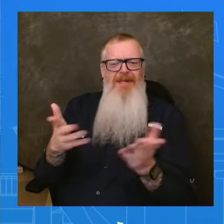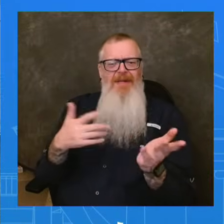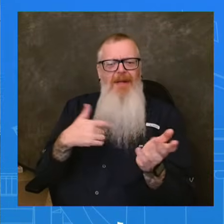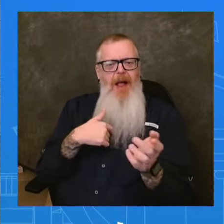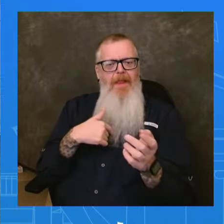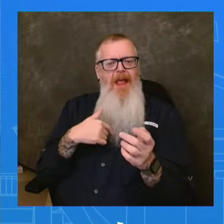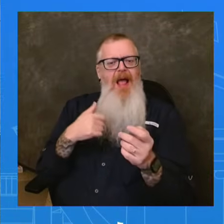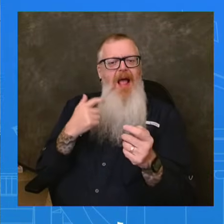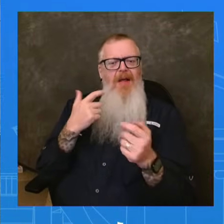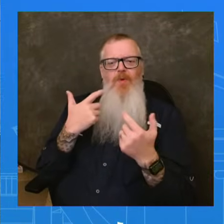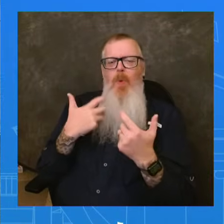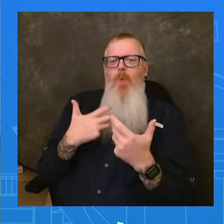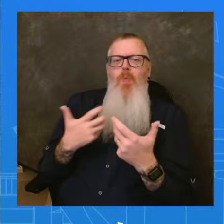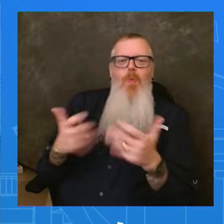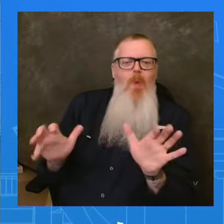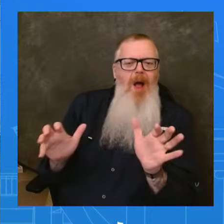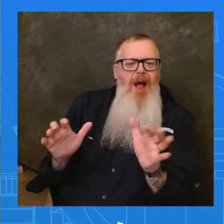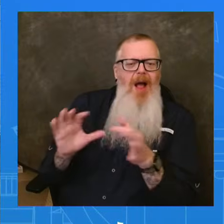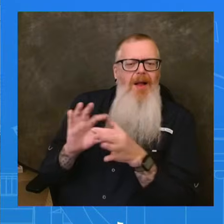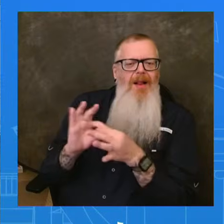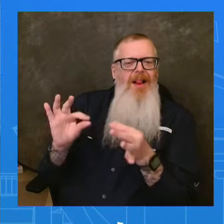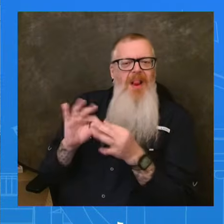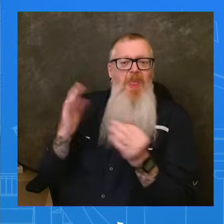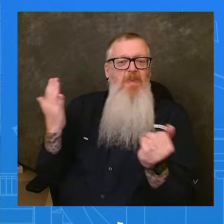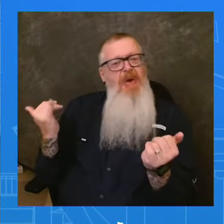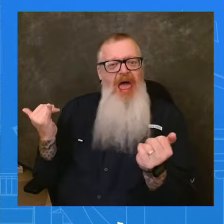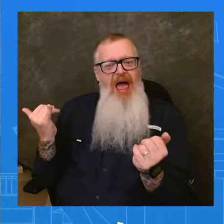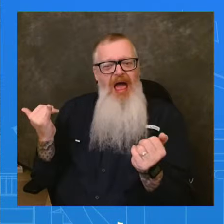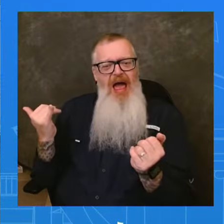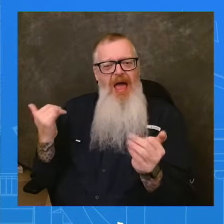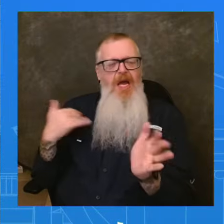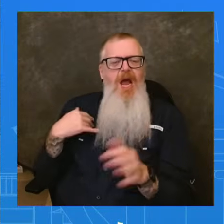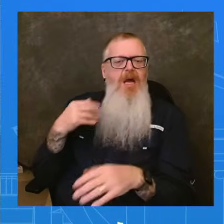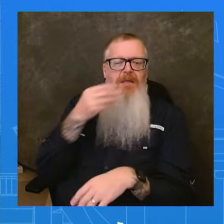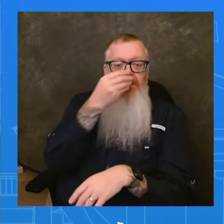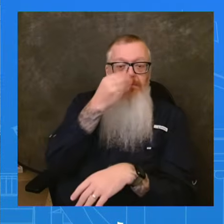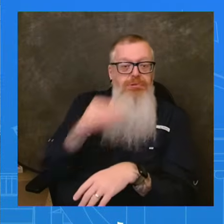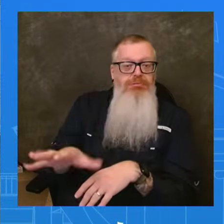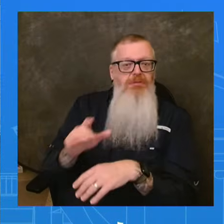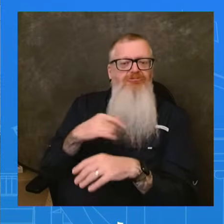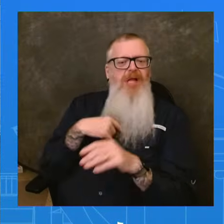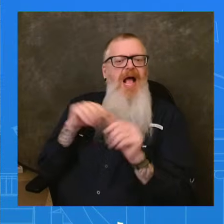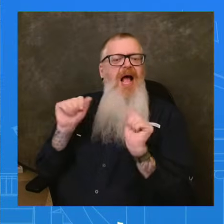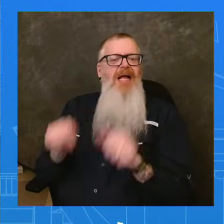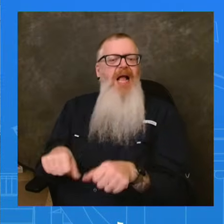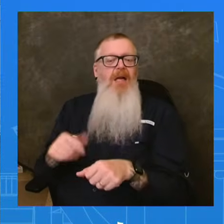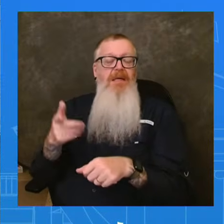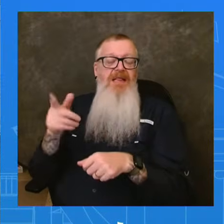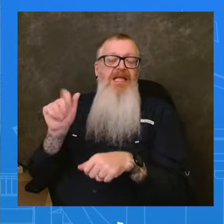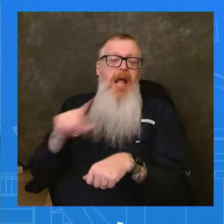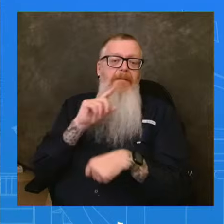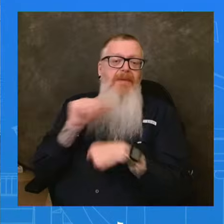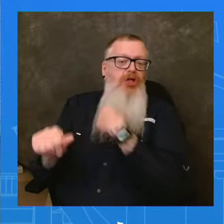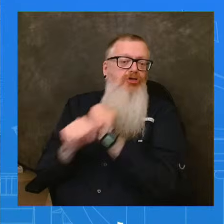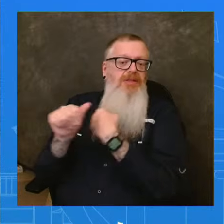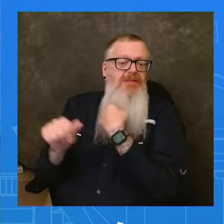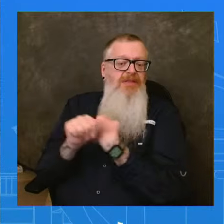It's just damaging, and it's -- just makes it harder for us to do our job, and it's a distraction for the people that are out there